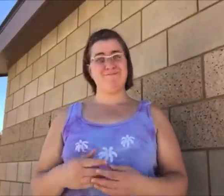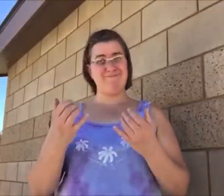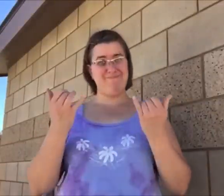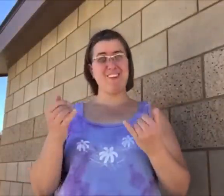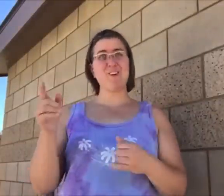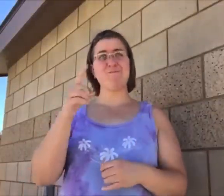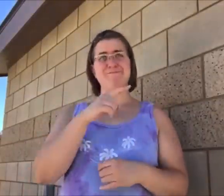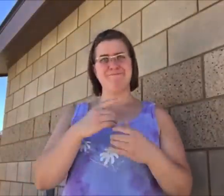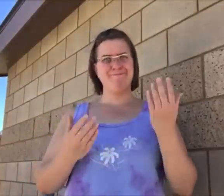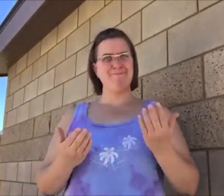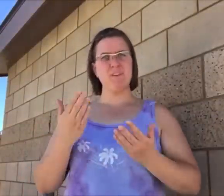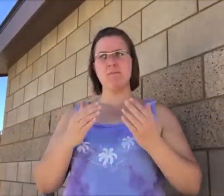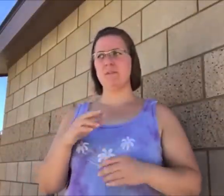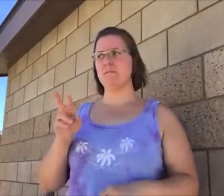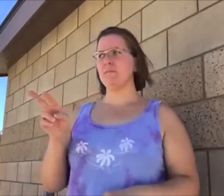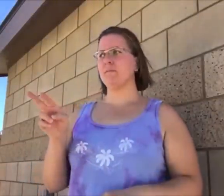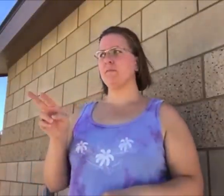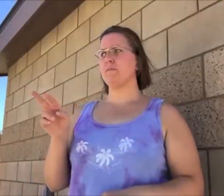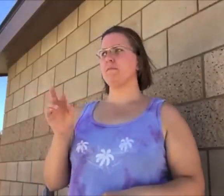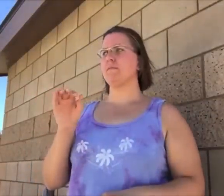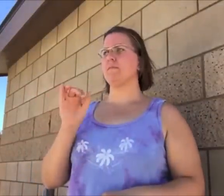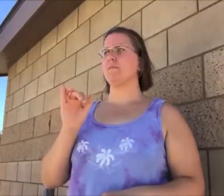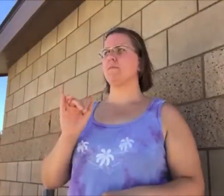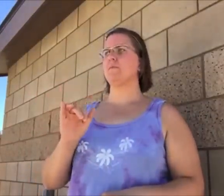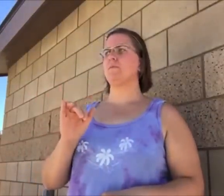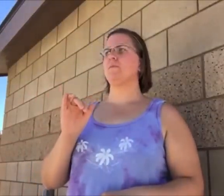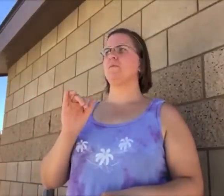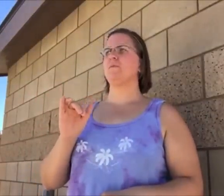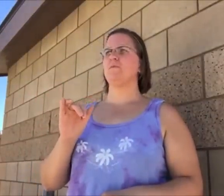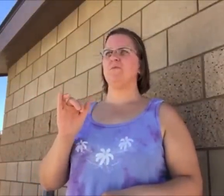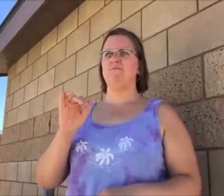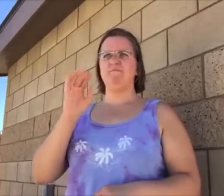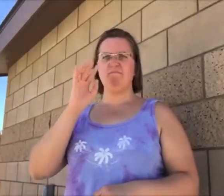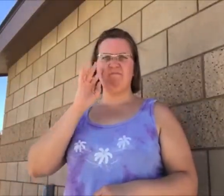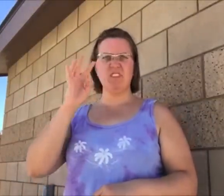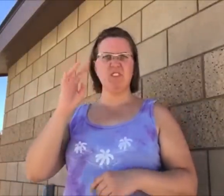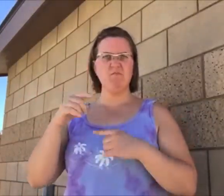Now that I've shed some light, perhaps you better understand why I claim there are dangers